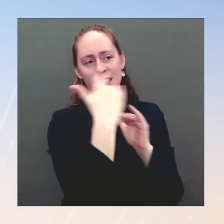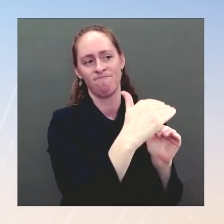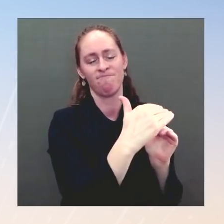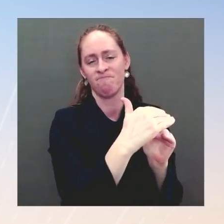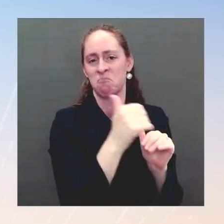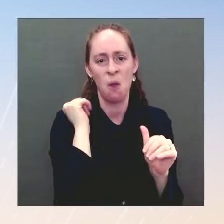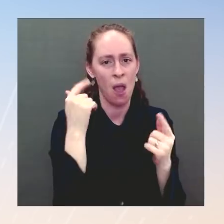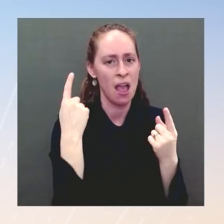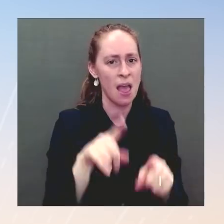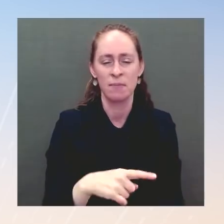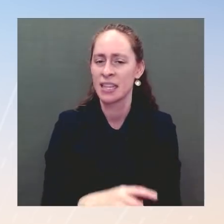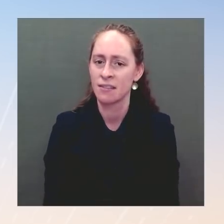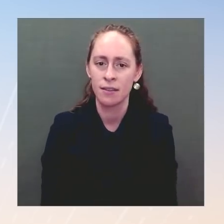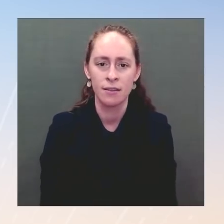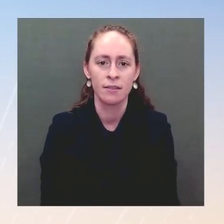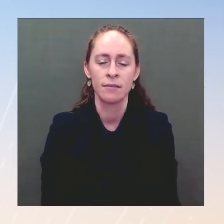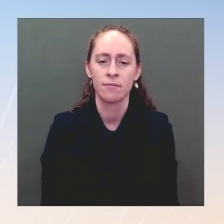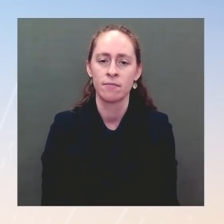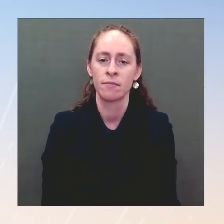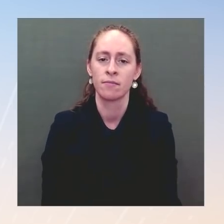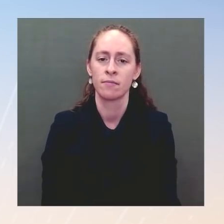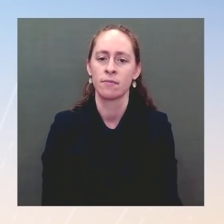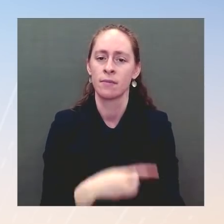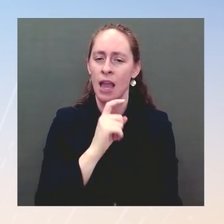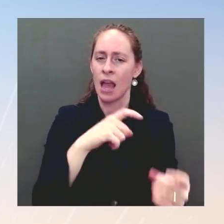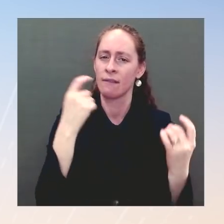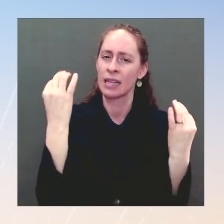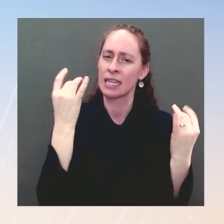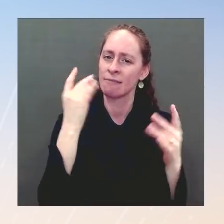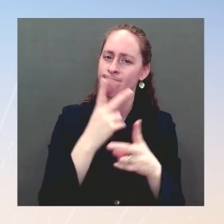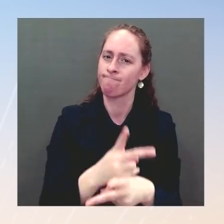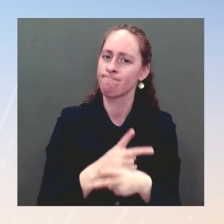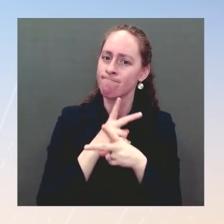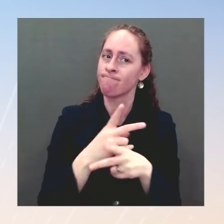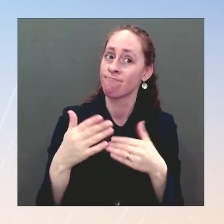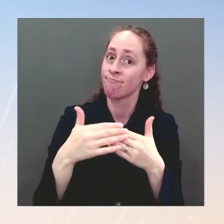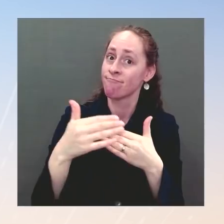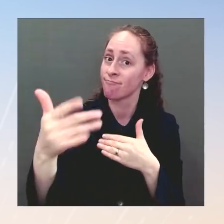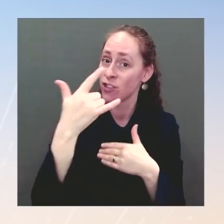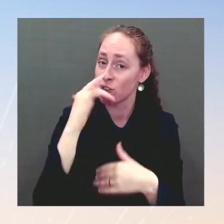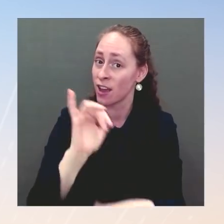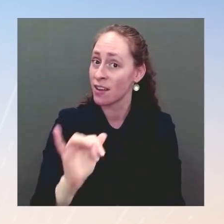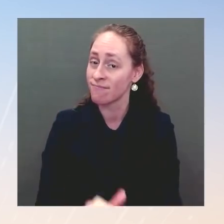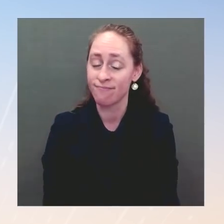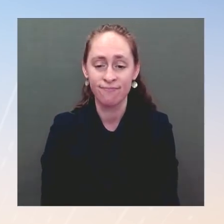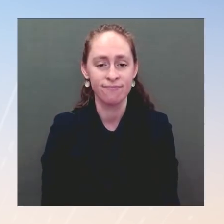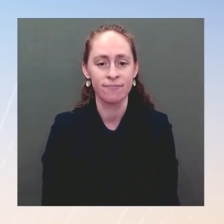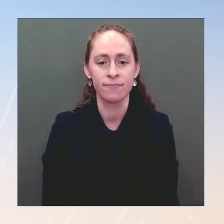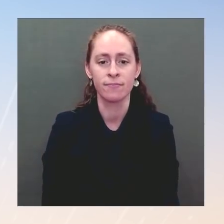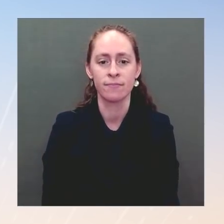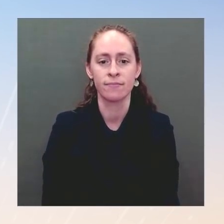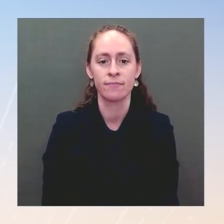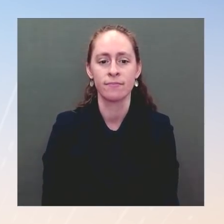Go ahead. The Press: Does the White House share the assessment of the Australian Prime Minister today that an attack is likely within 24 hours?